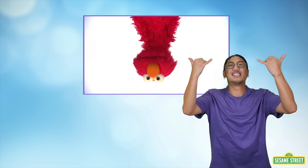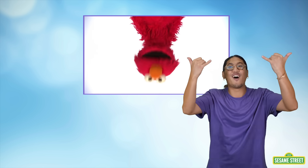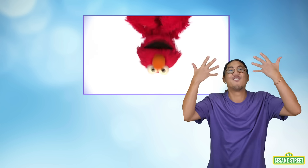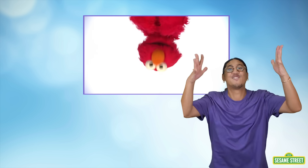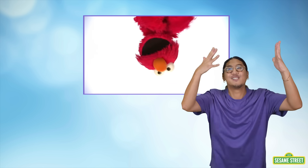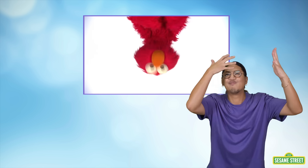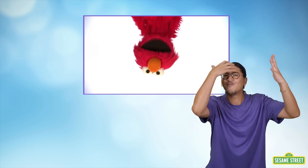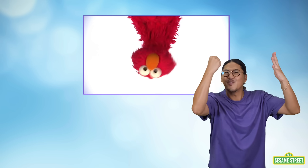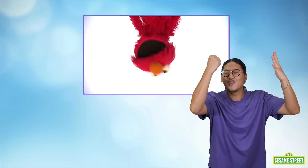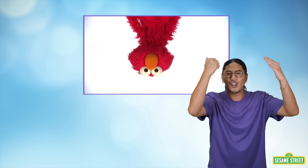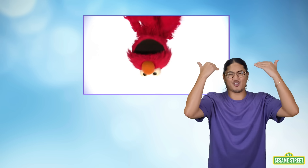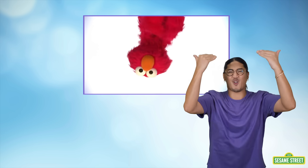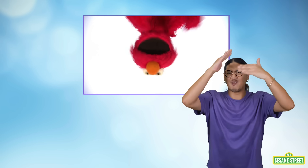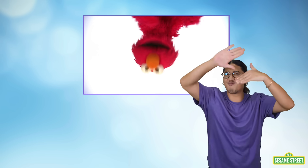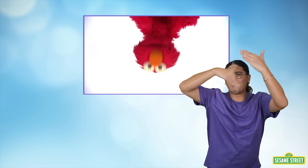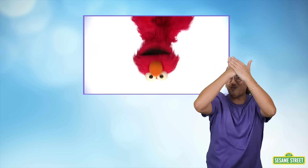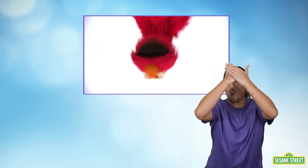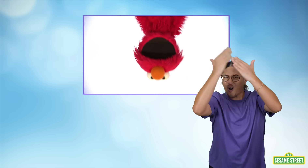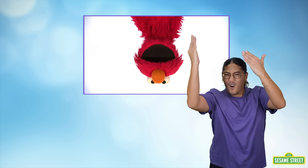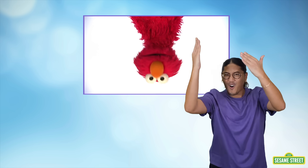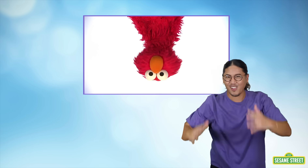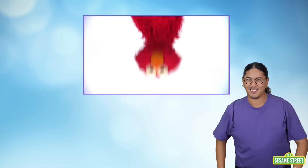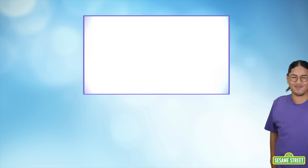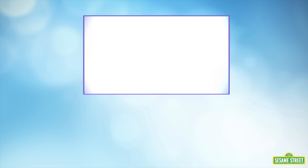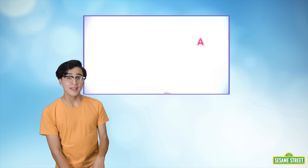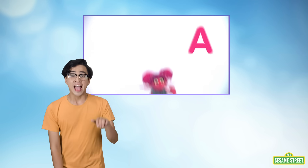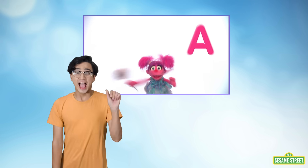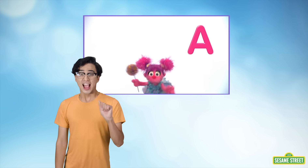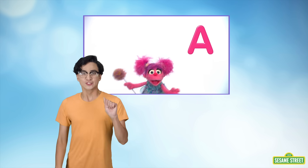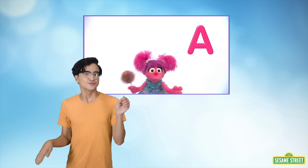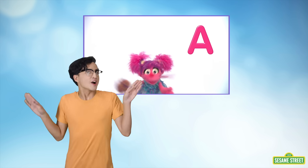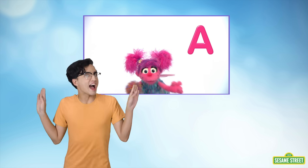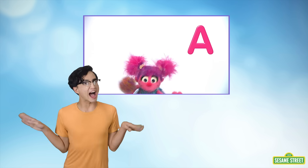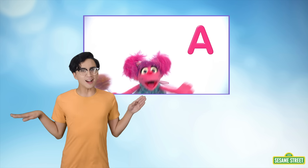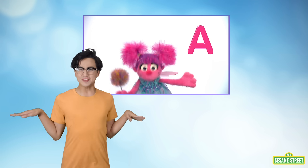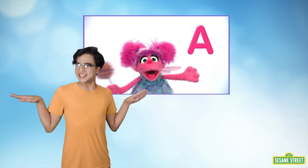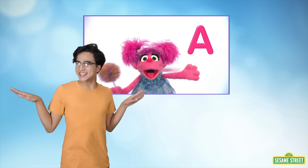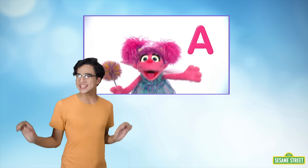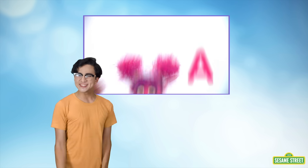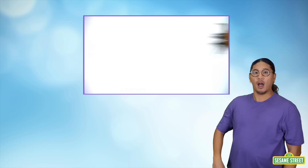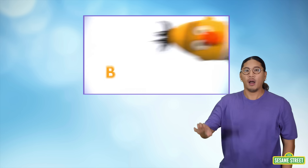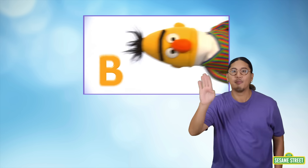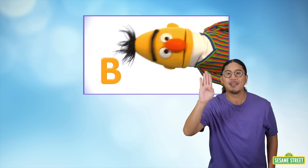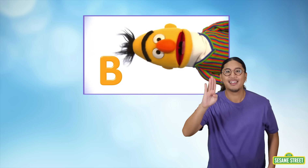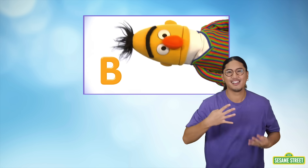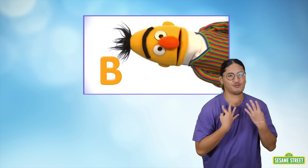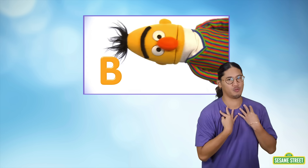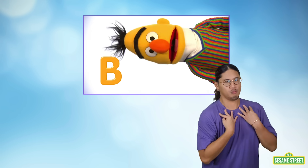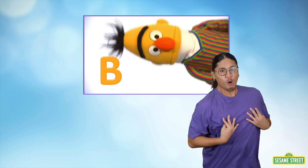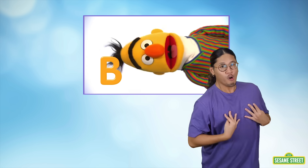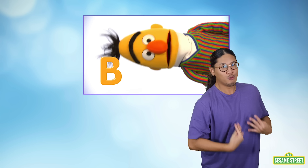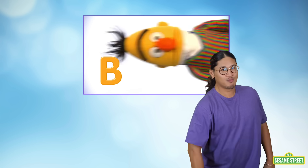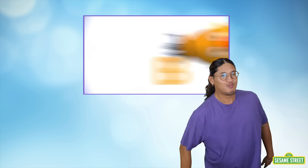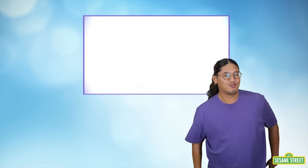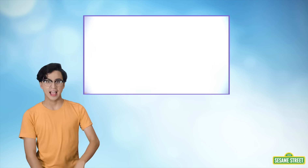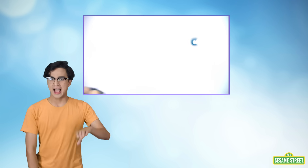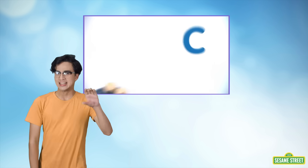Now let's sing it together all the way through A is for Abby B is for Bert